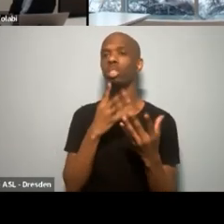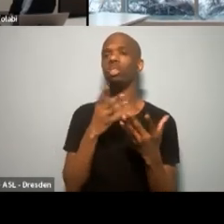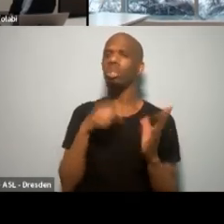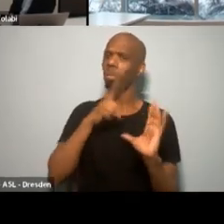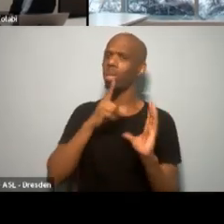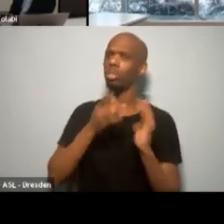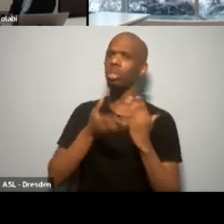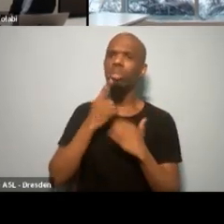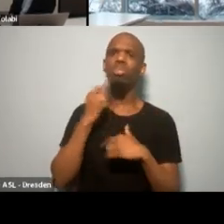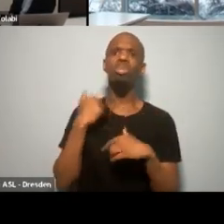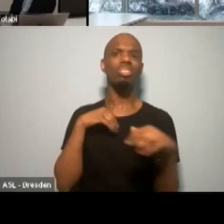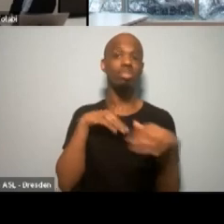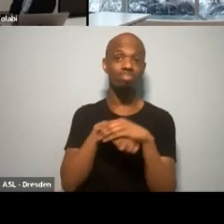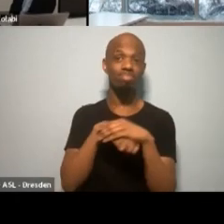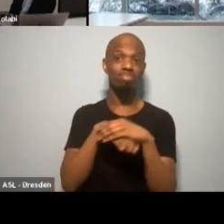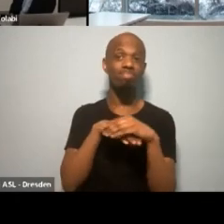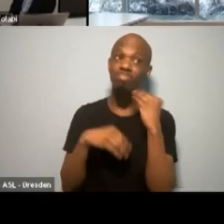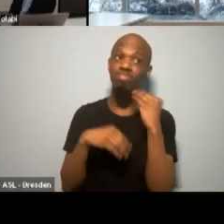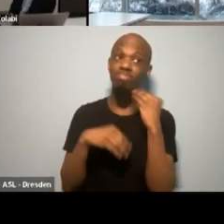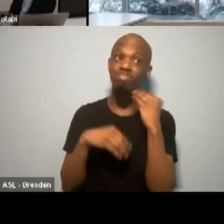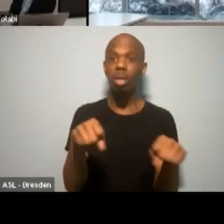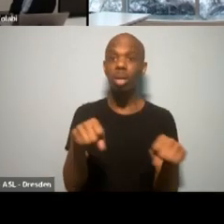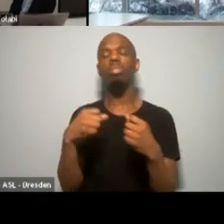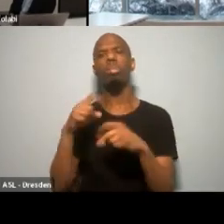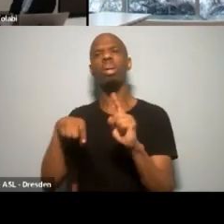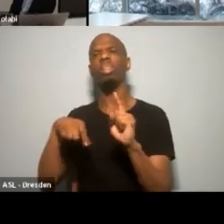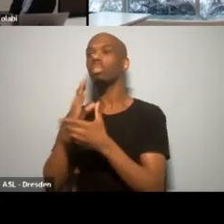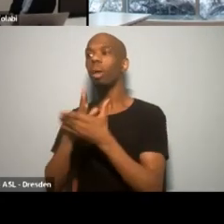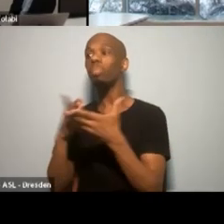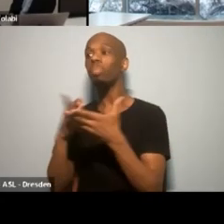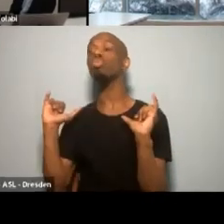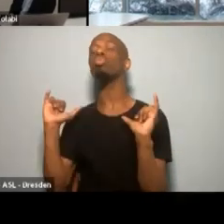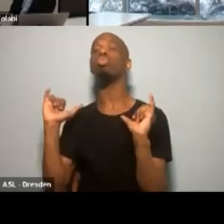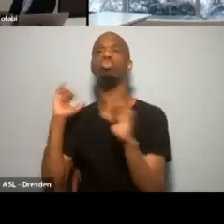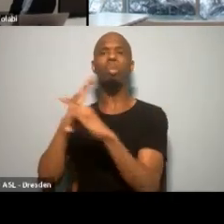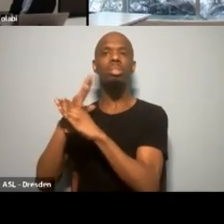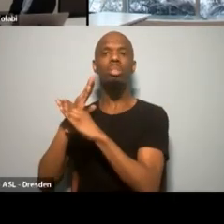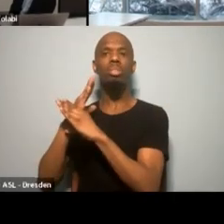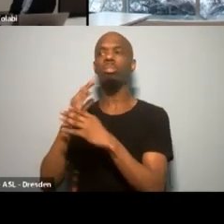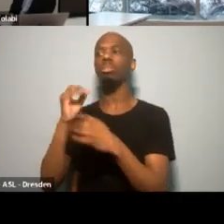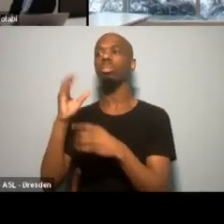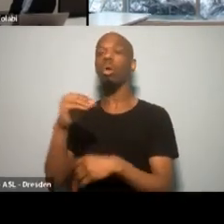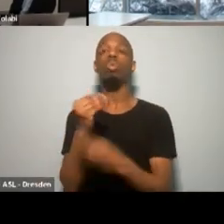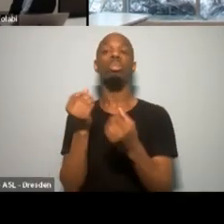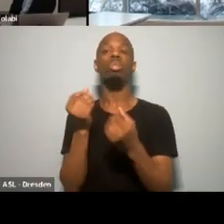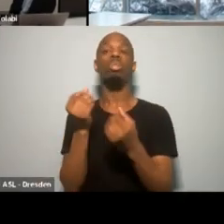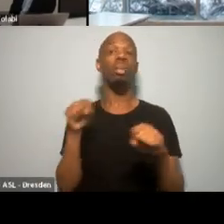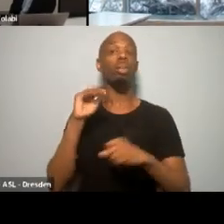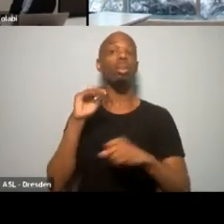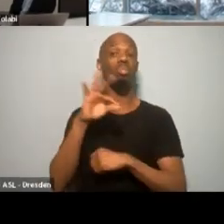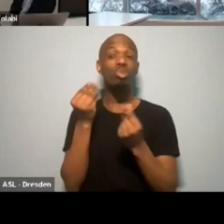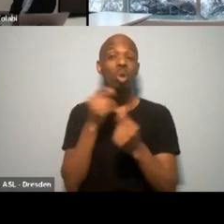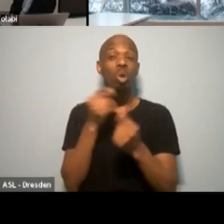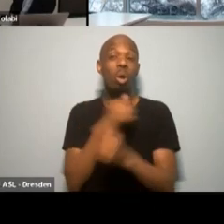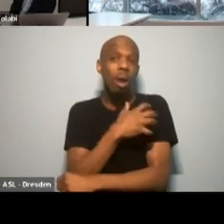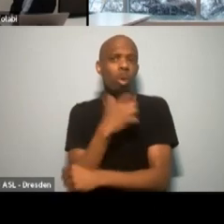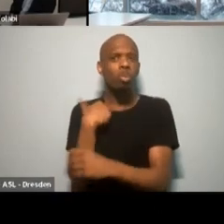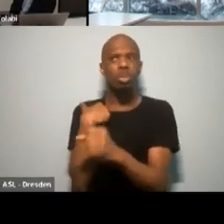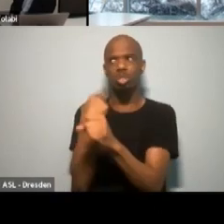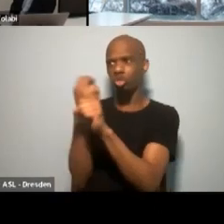that in terms of visibility of soft power, South Africa seems to be miles ahead because the government is able to provide information